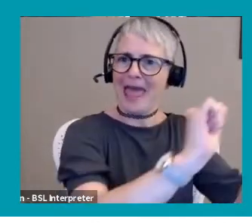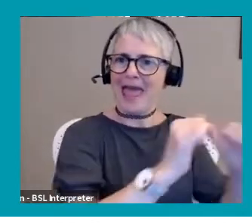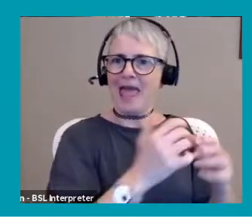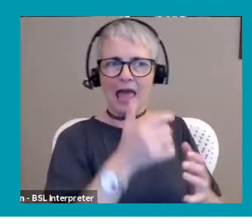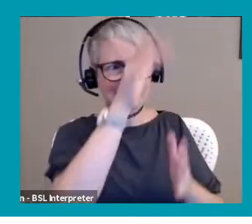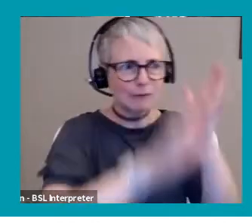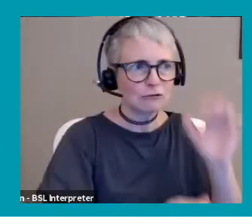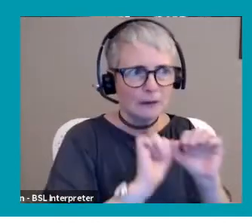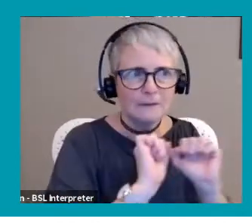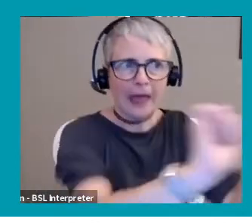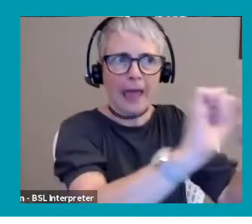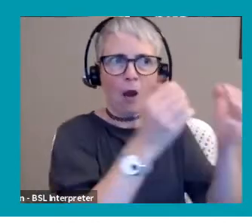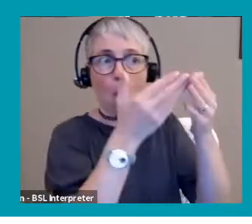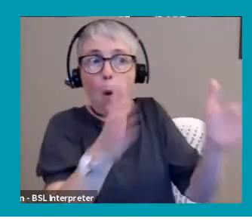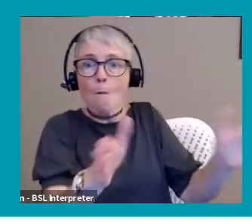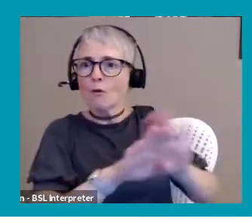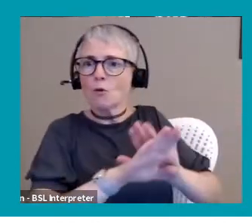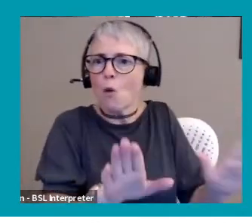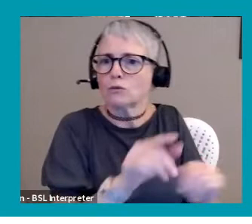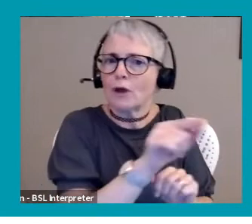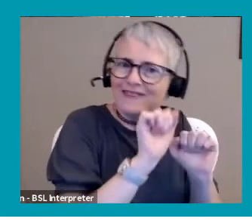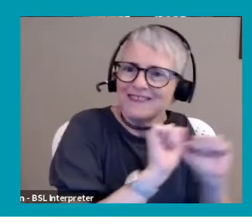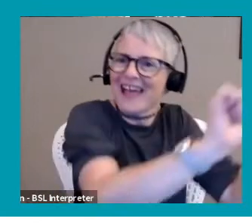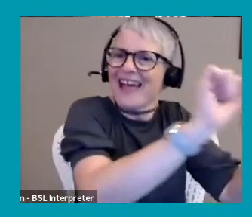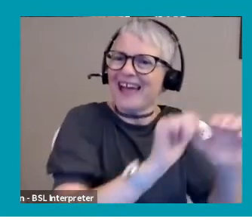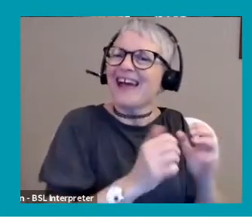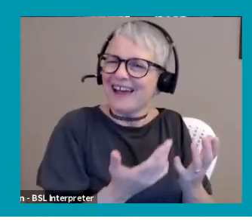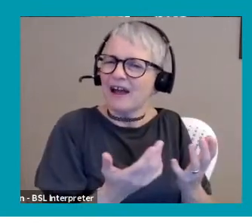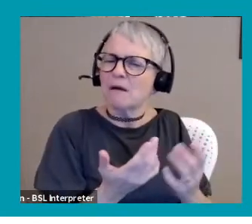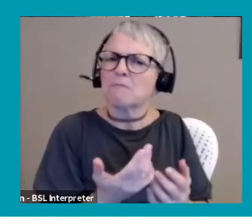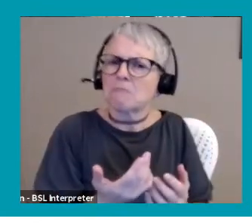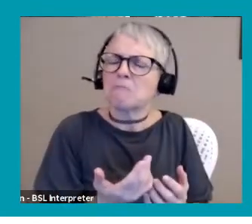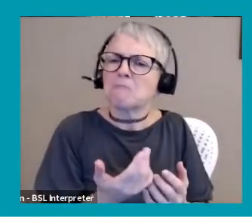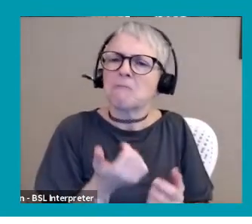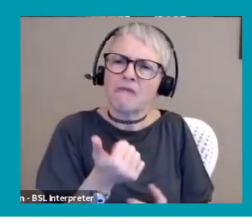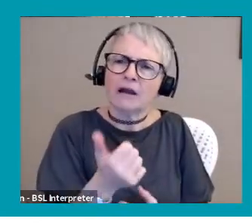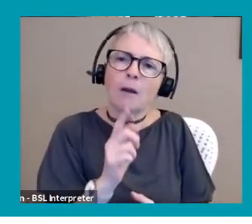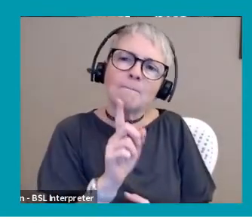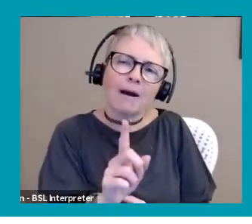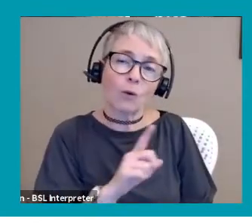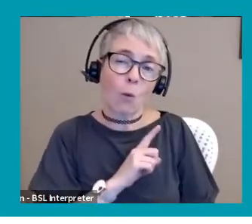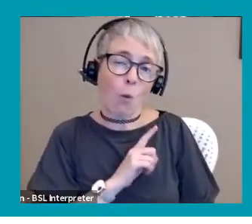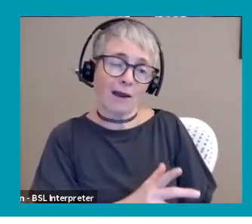policy and also social media. But what about reaching out to employees?